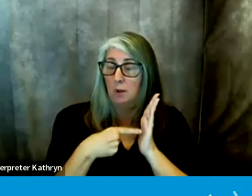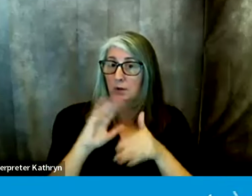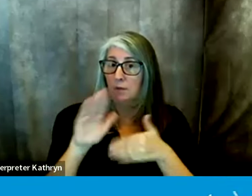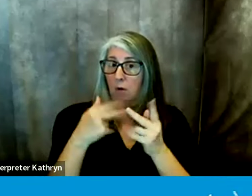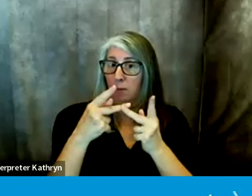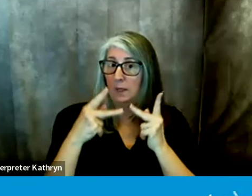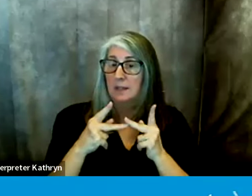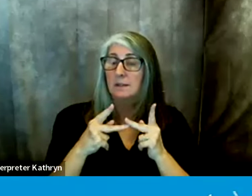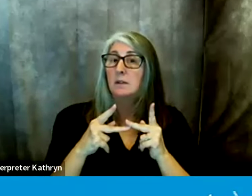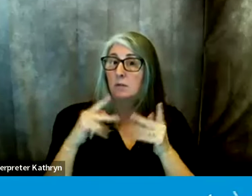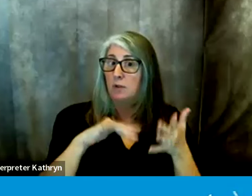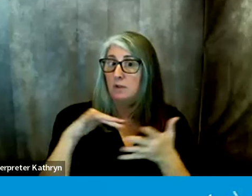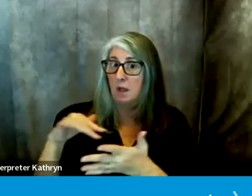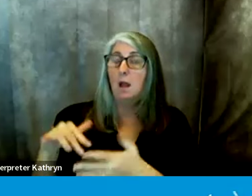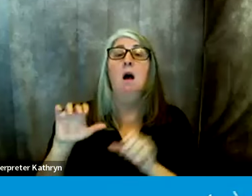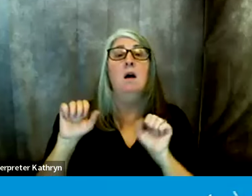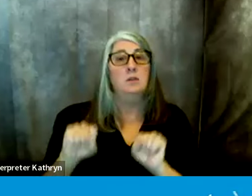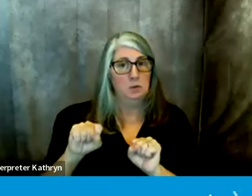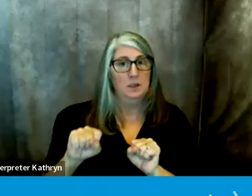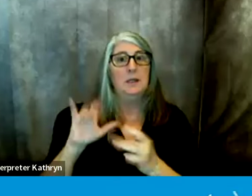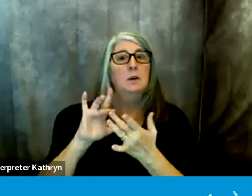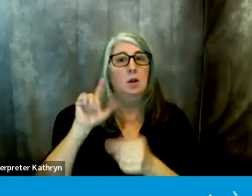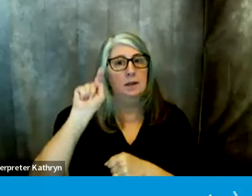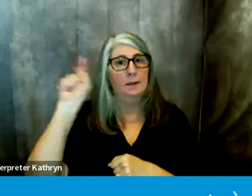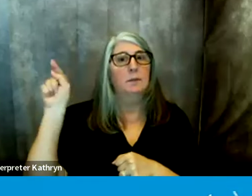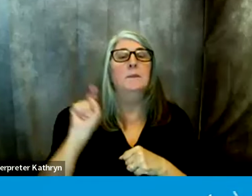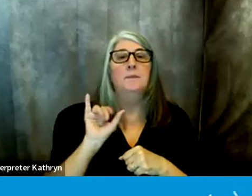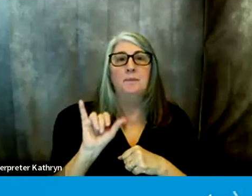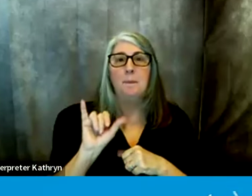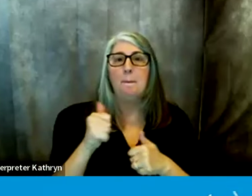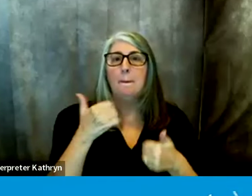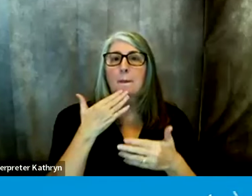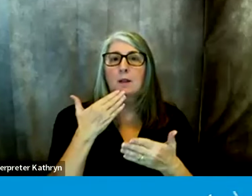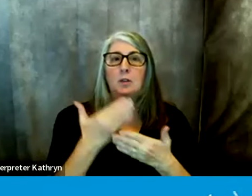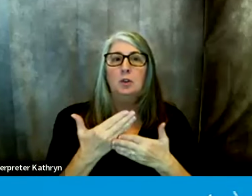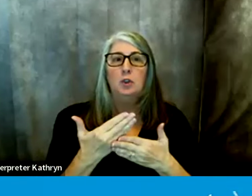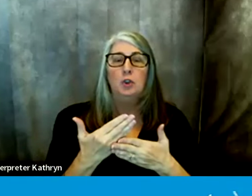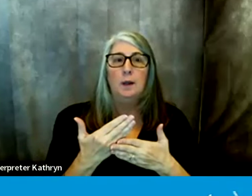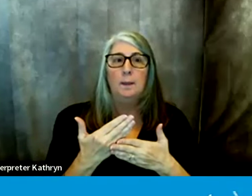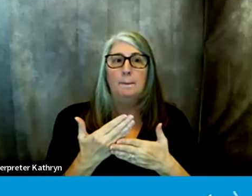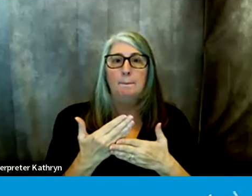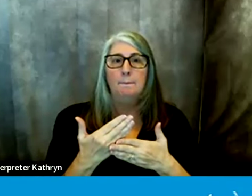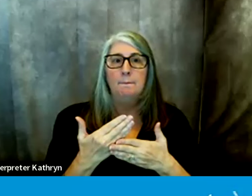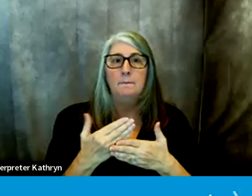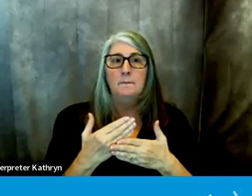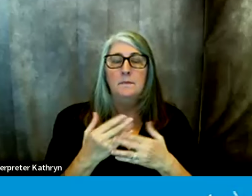That's a good stage for across the United States.